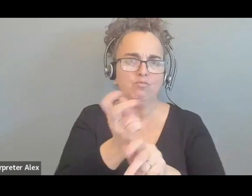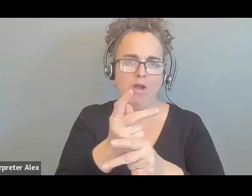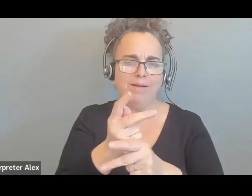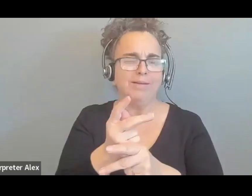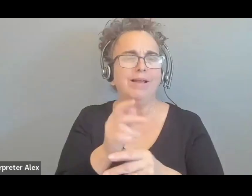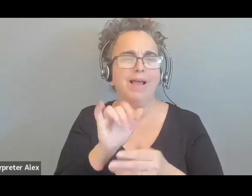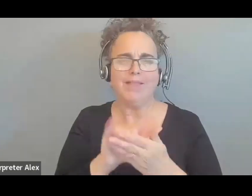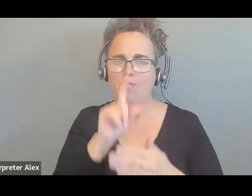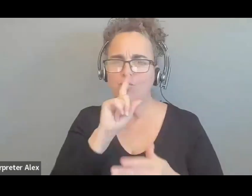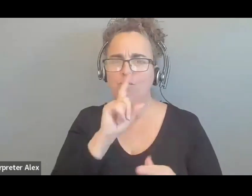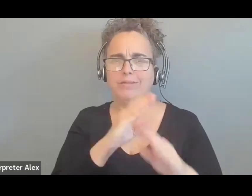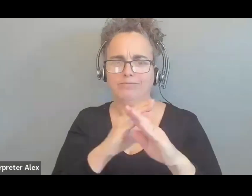accessible technology.